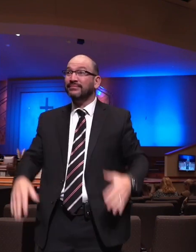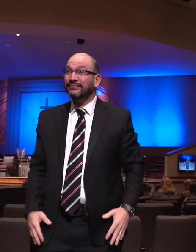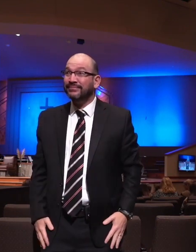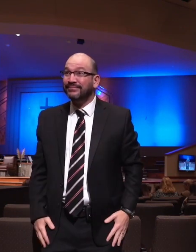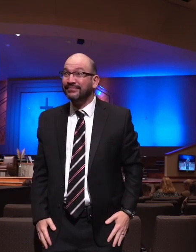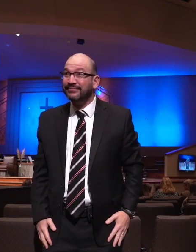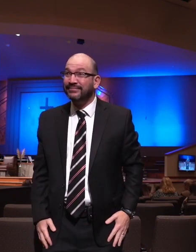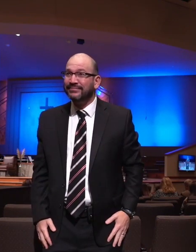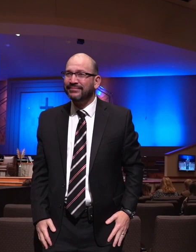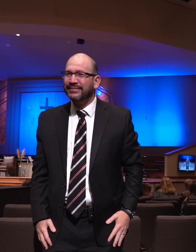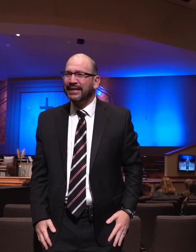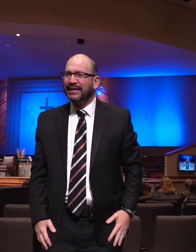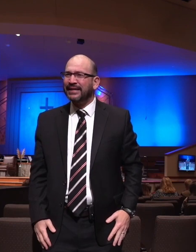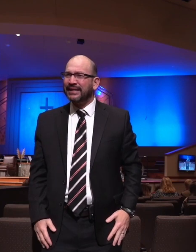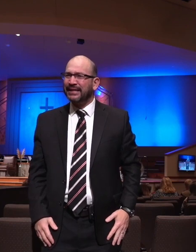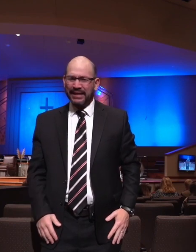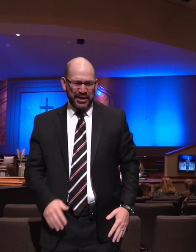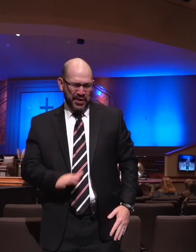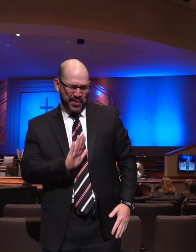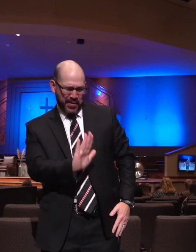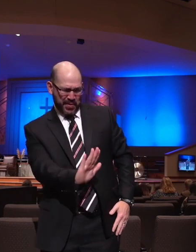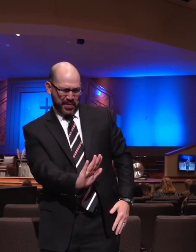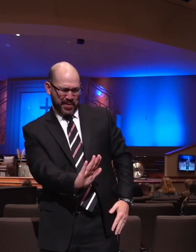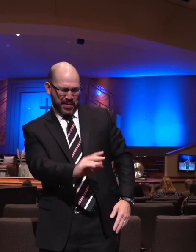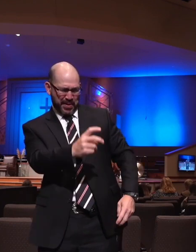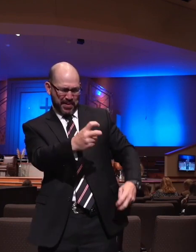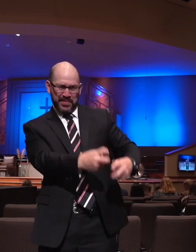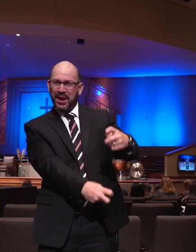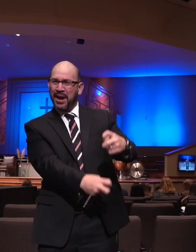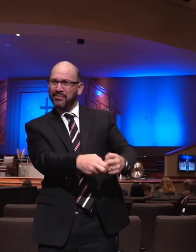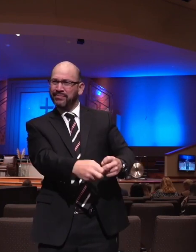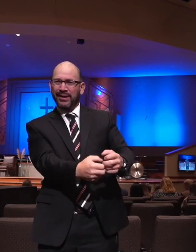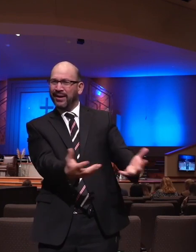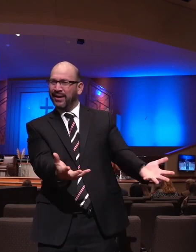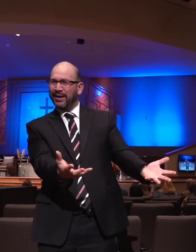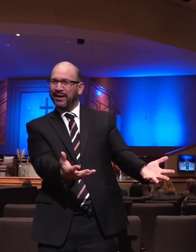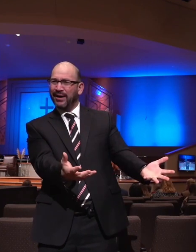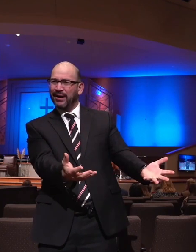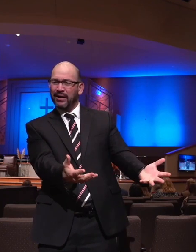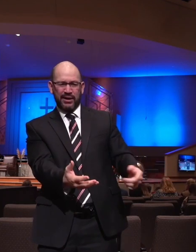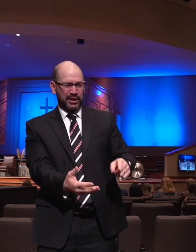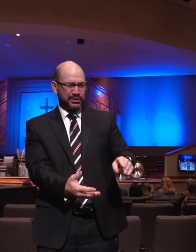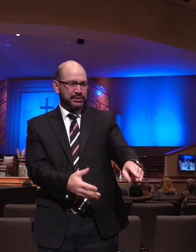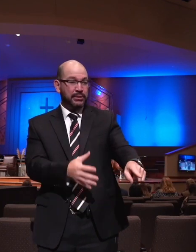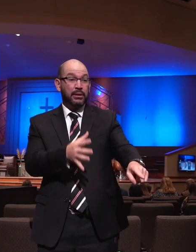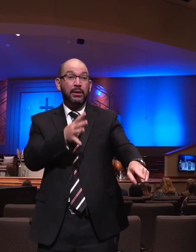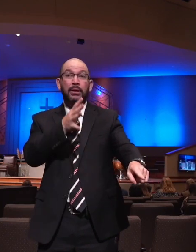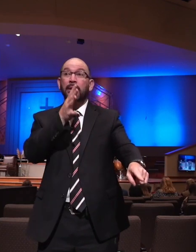look at the obstacles that this girl's got number one her gender